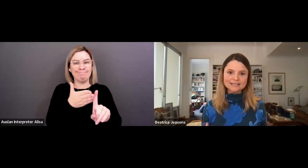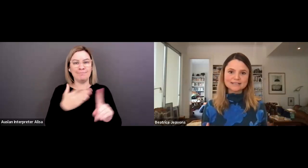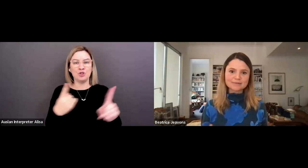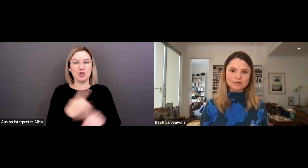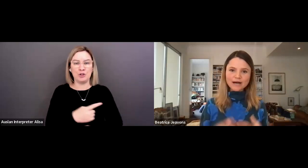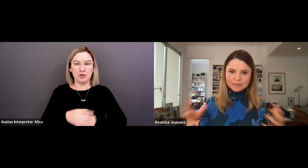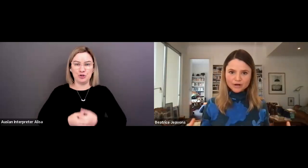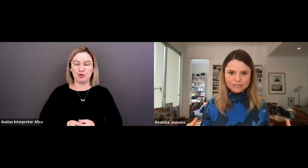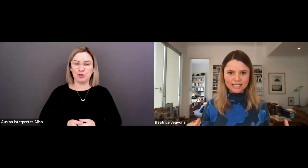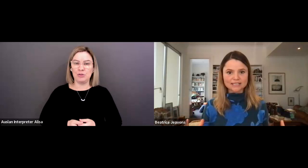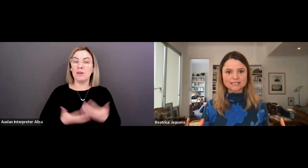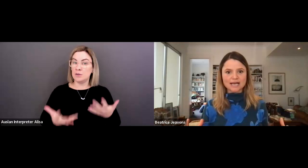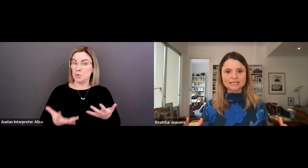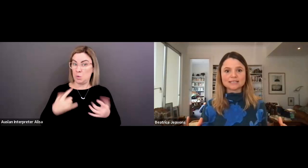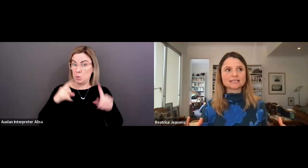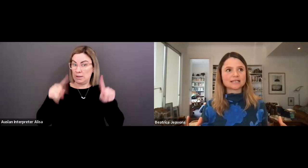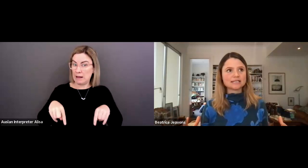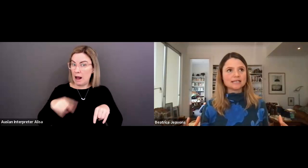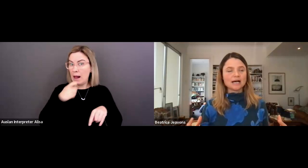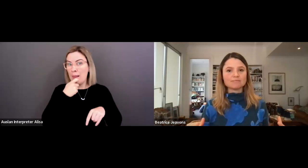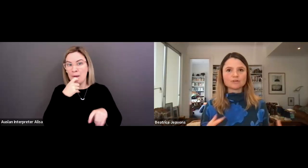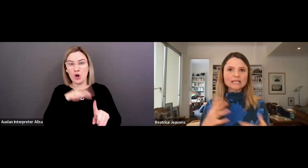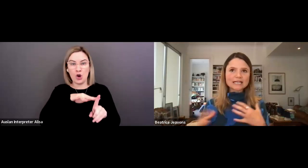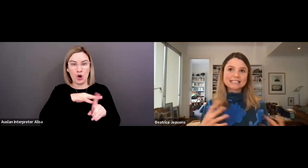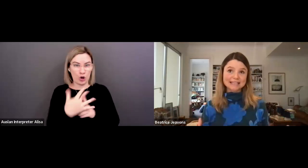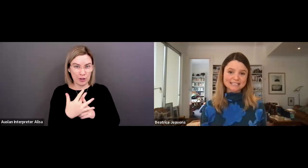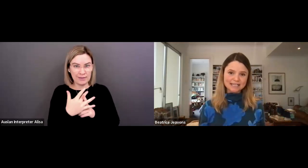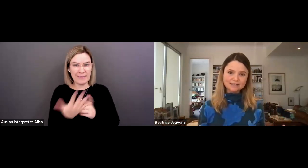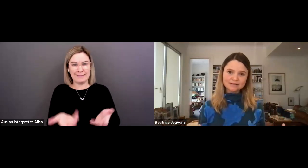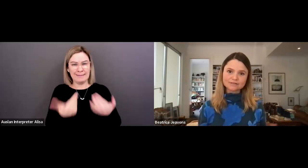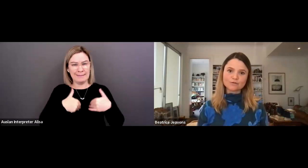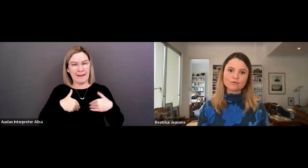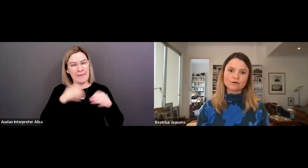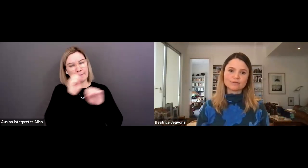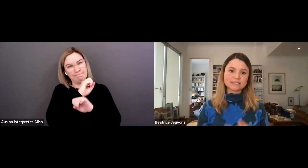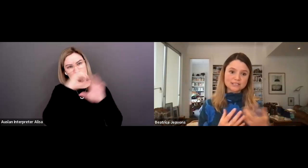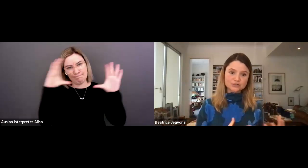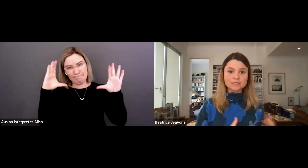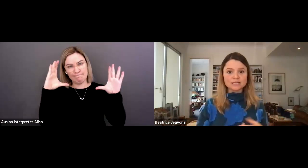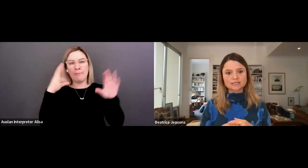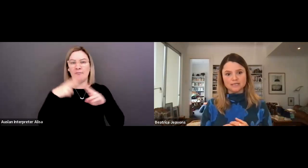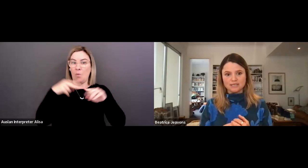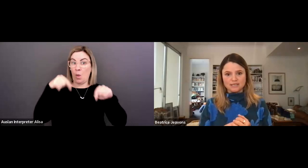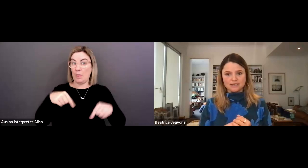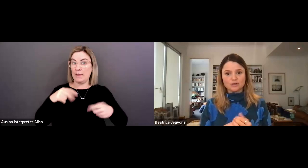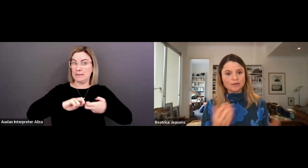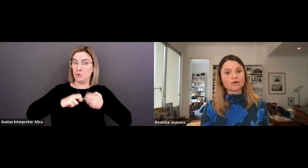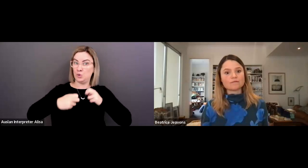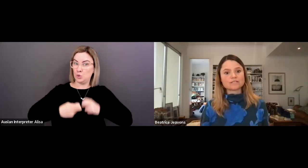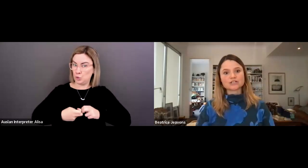means a finger pointing exercise. It's really about coming together on change.